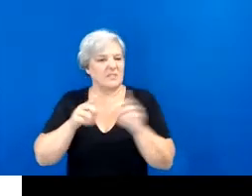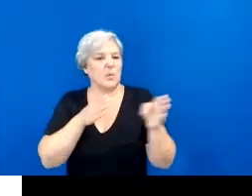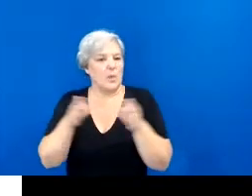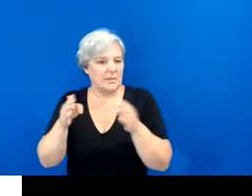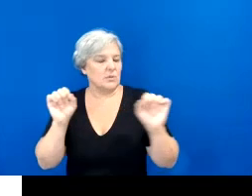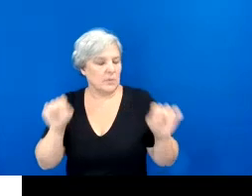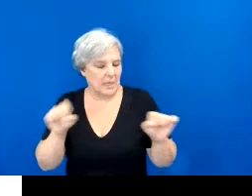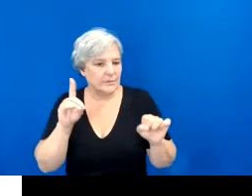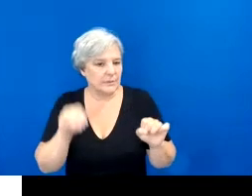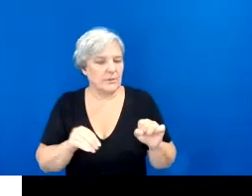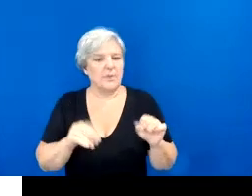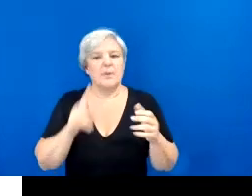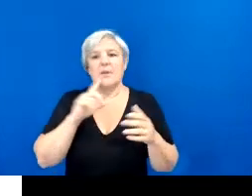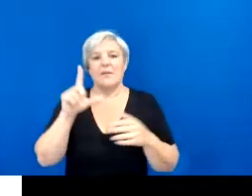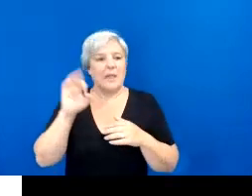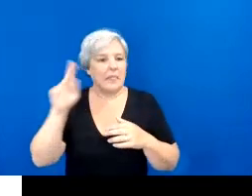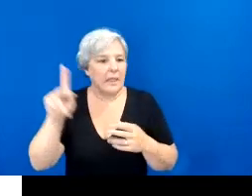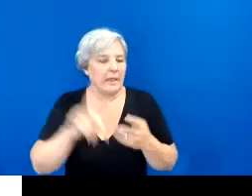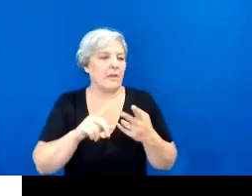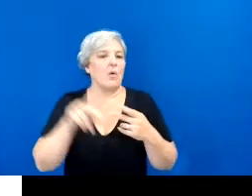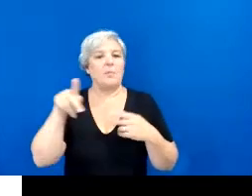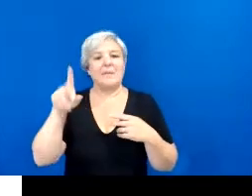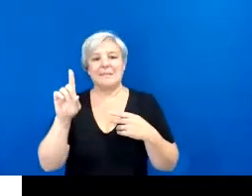whether it's linked or a PDF version,